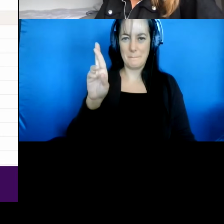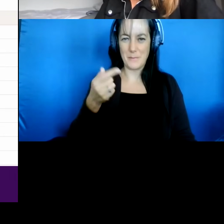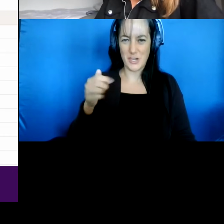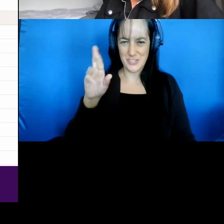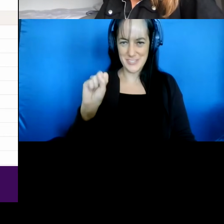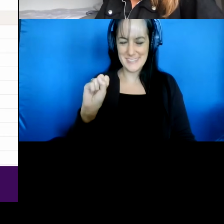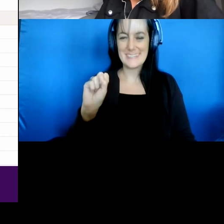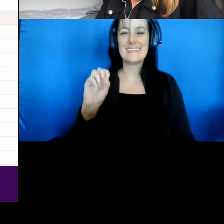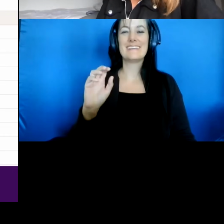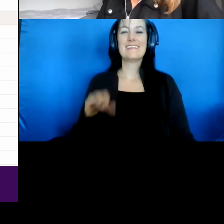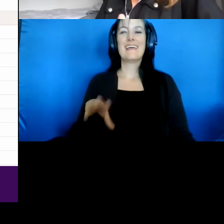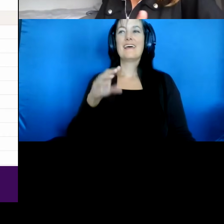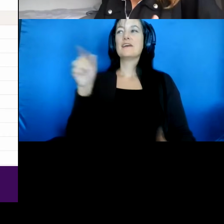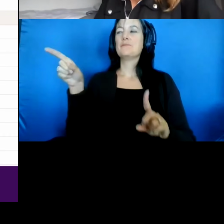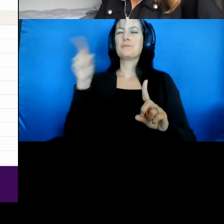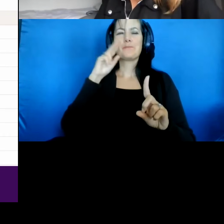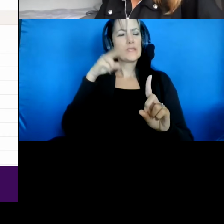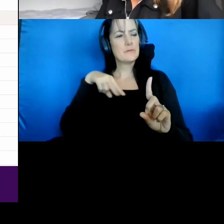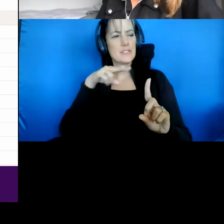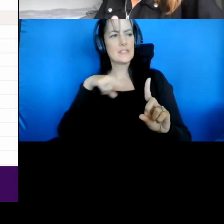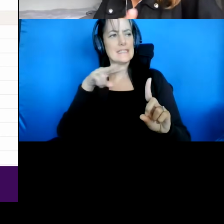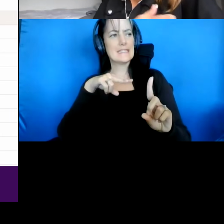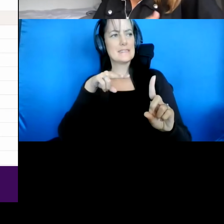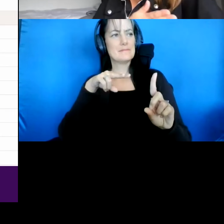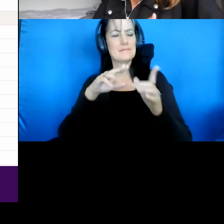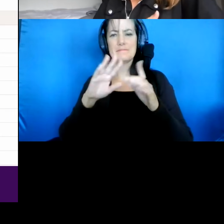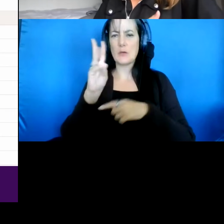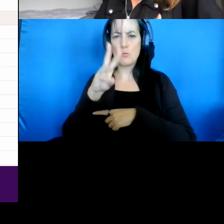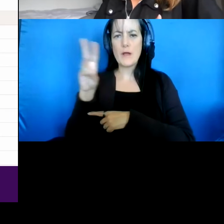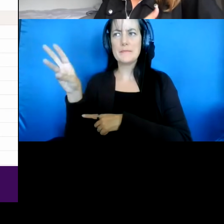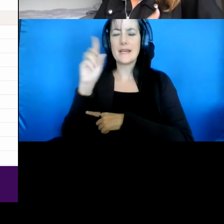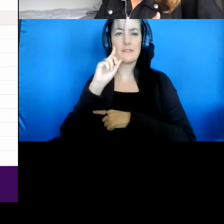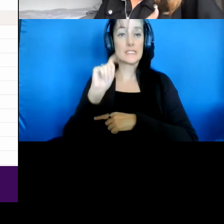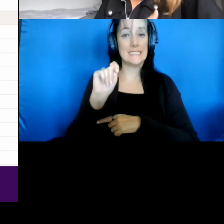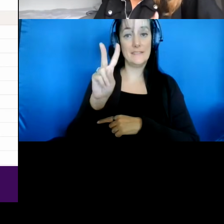for TV programs and she would not scroll, she would only look at the content that was